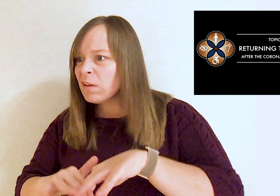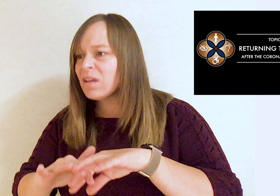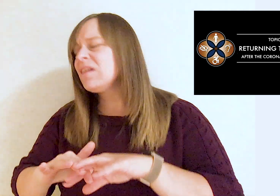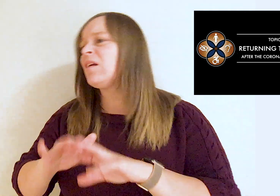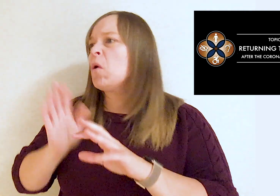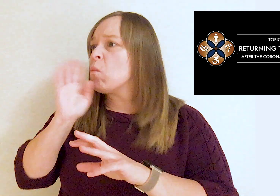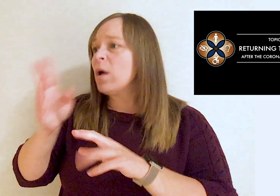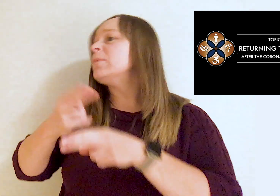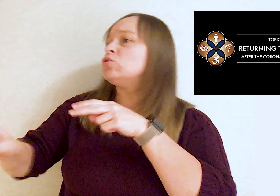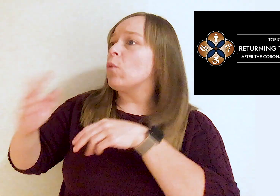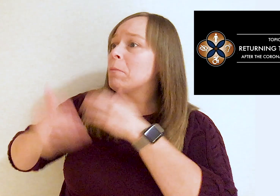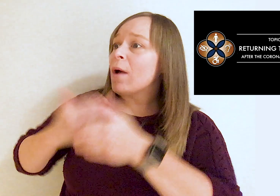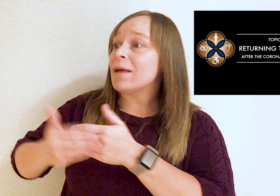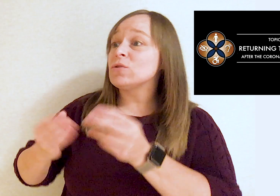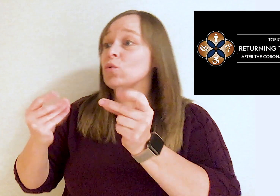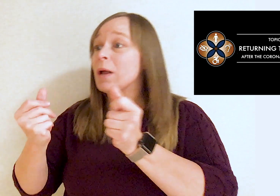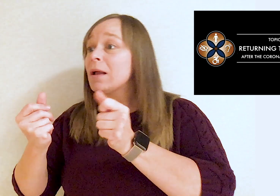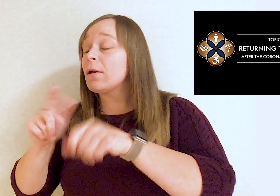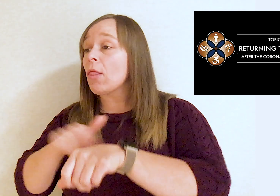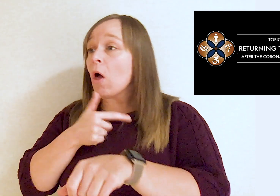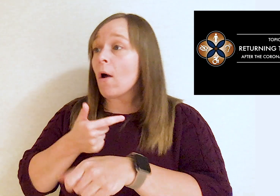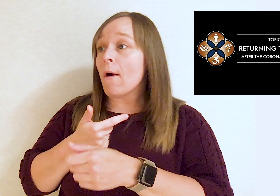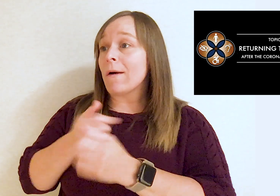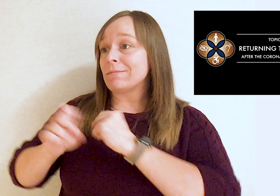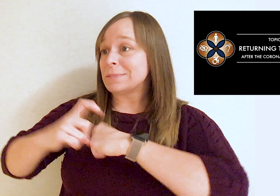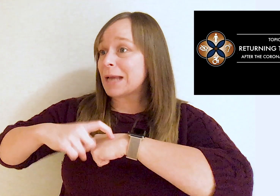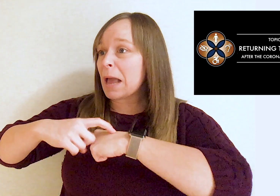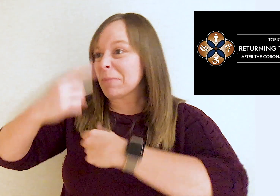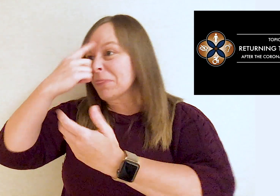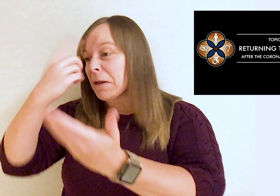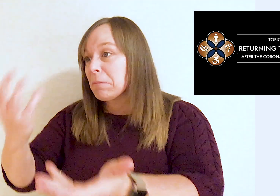And will it be a short process or is it something that's gonna take some time?